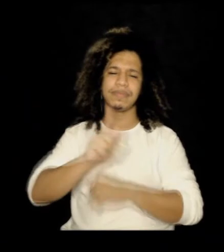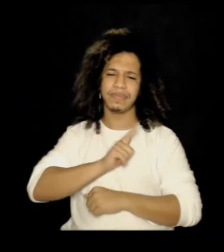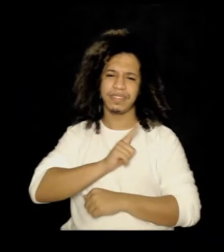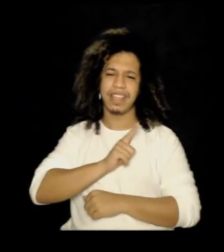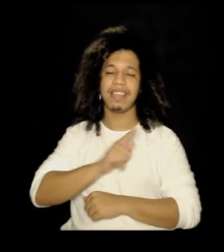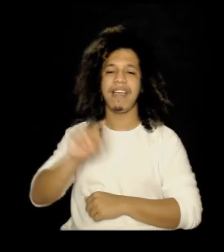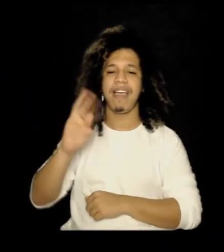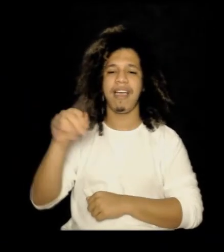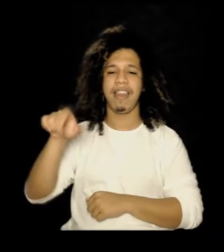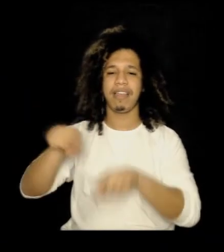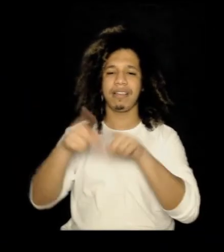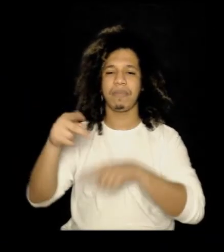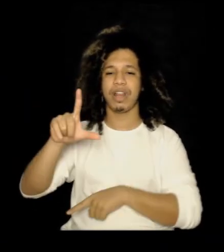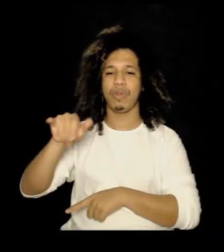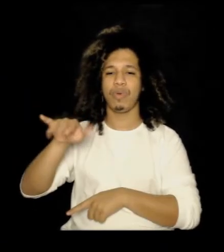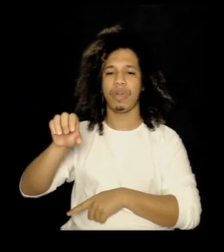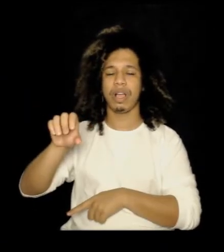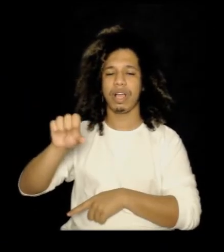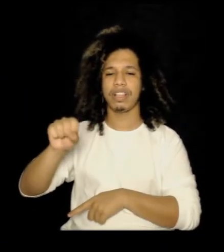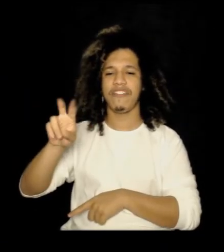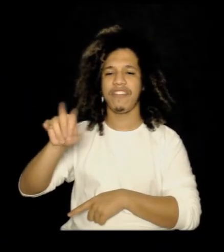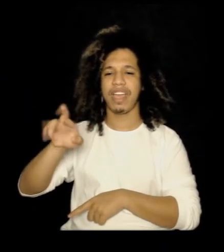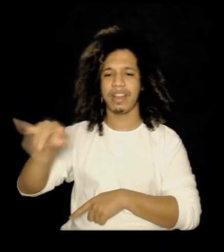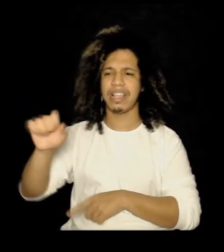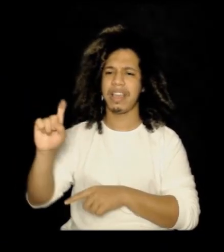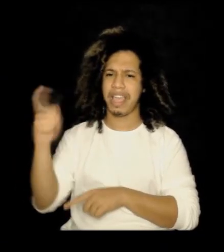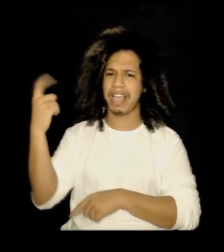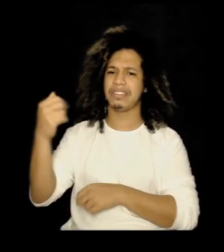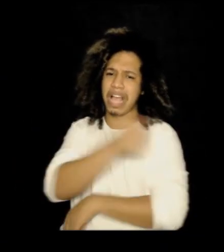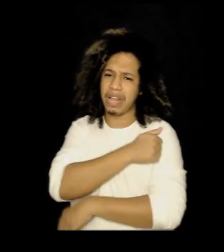Teachers Helen Castelo Branco and Lucas Veras were also undergraduate students